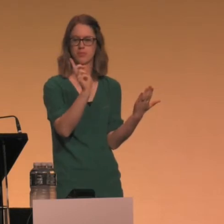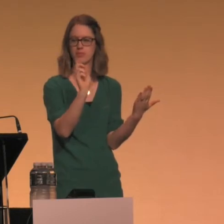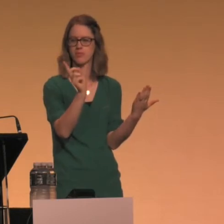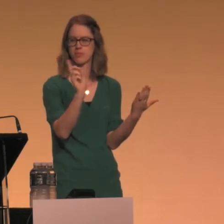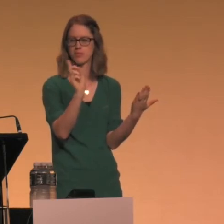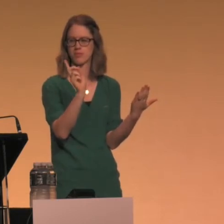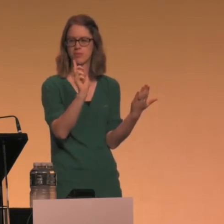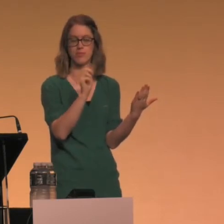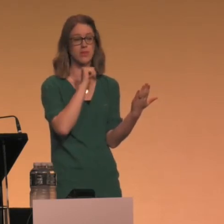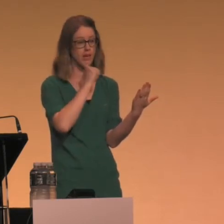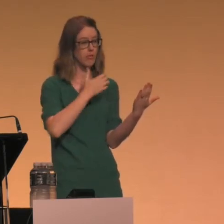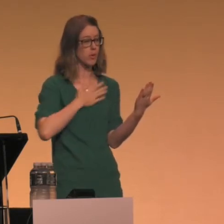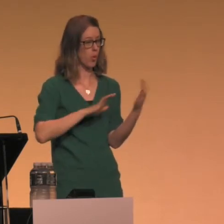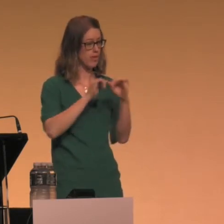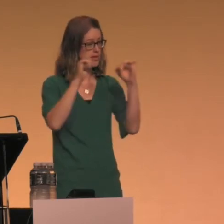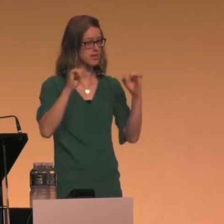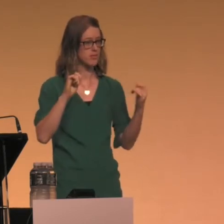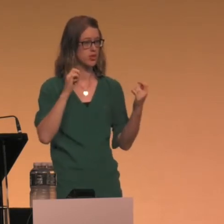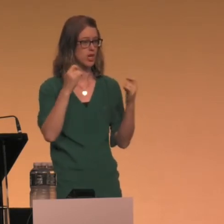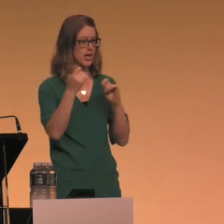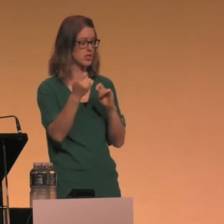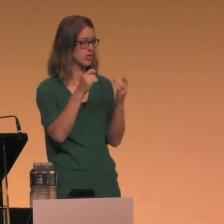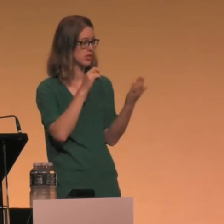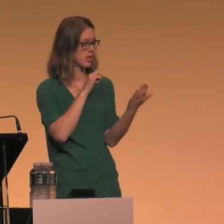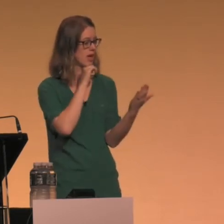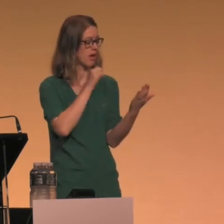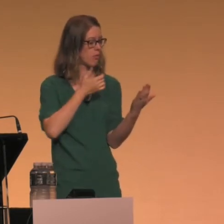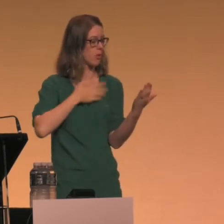to change the system, if we want to make the system more